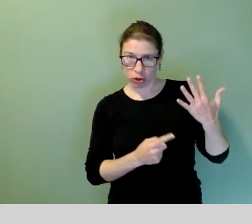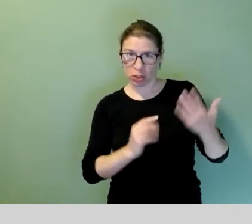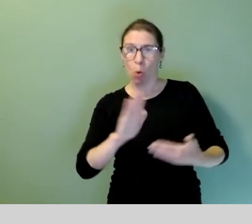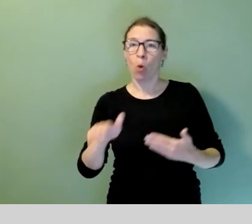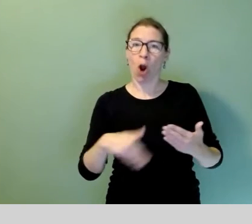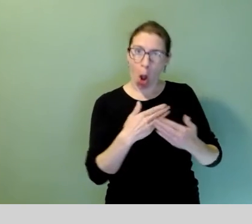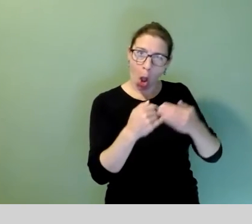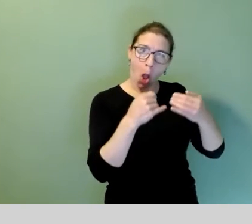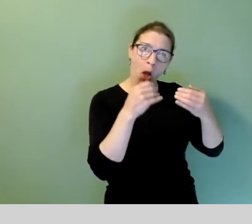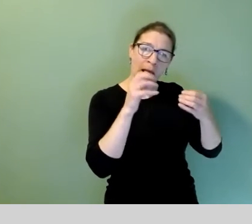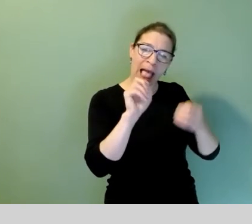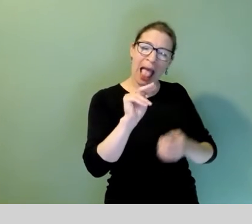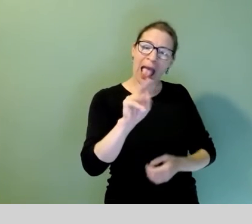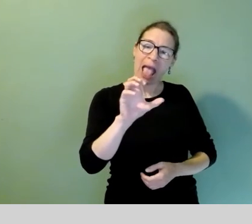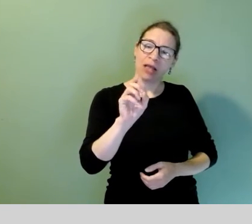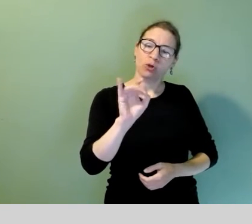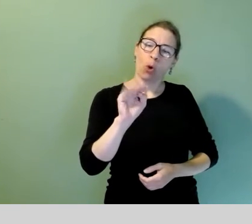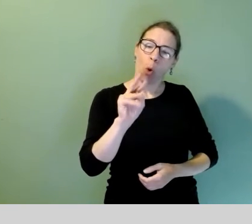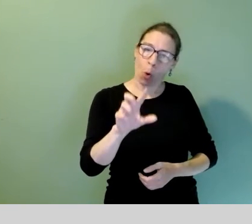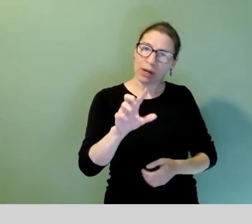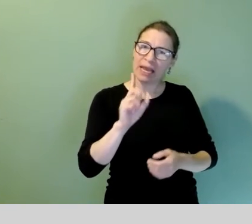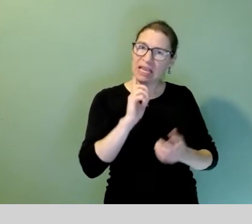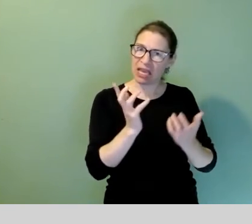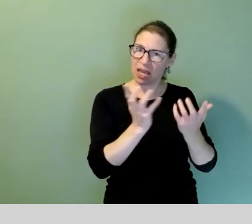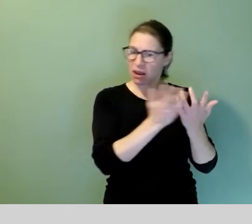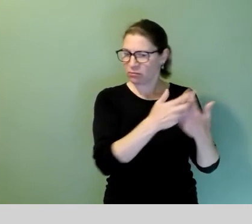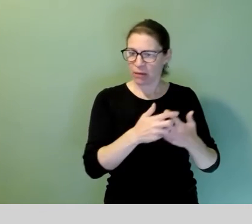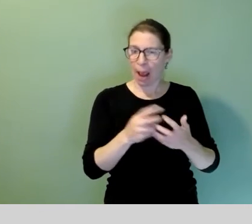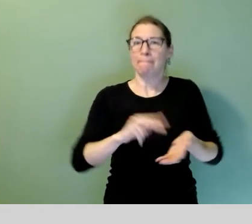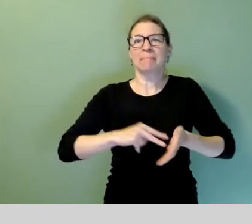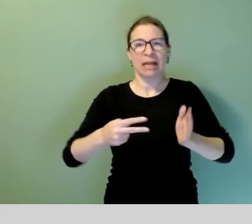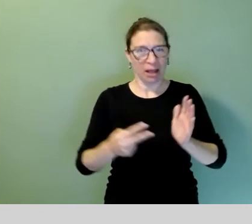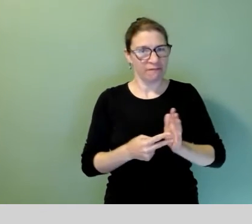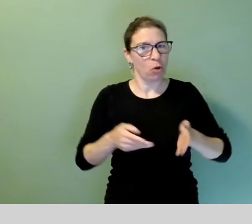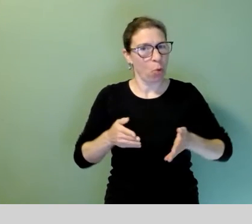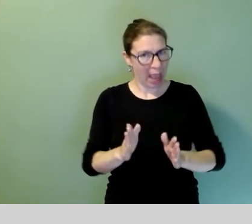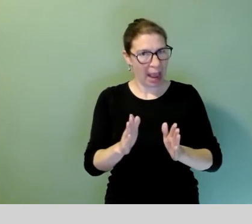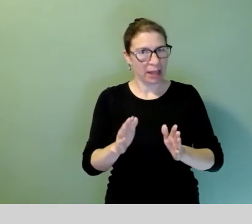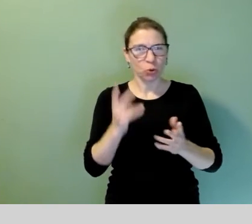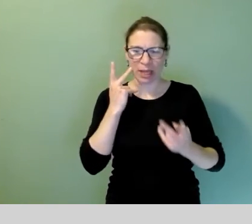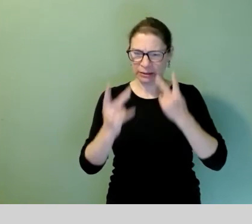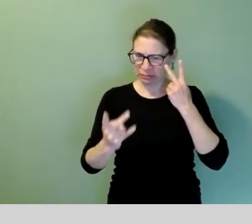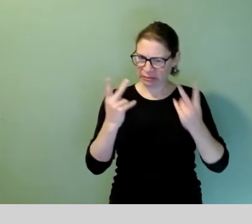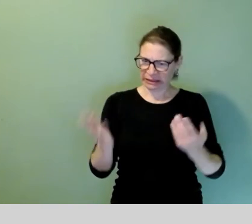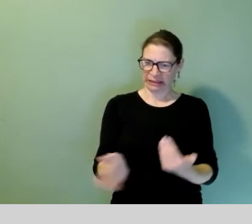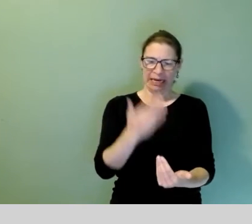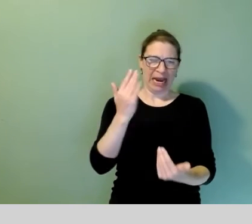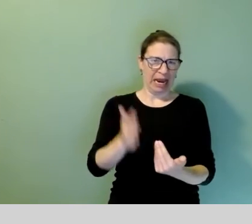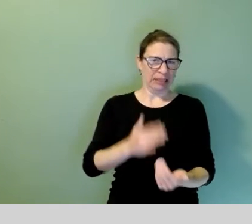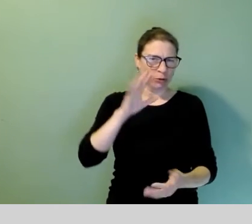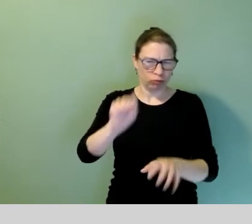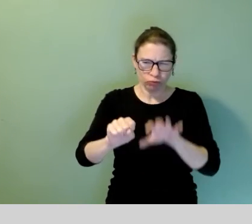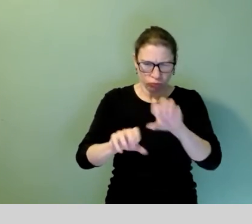that we're all coding in a meaningful way. And in a way that sneakers, it makes it easy to distinguish the different characteristics